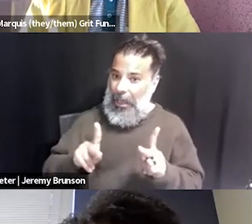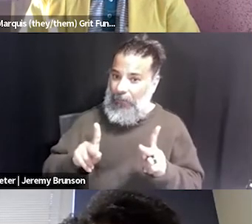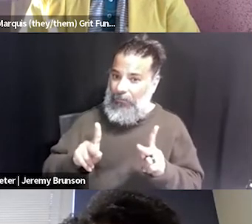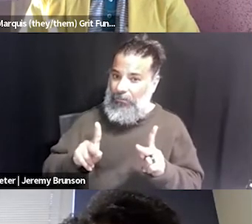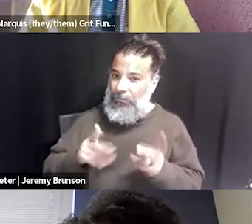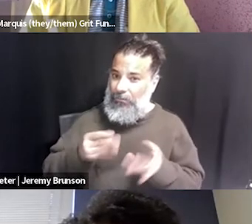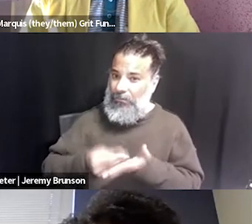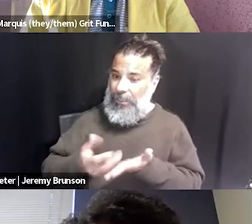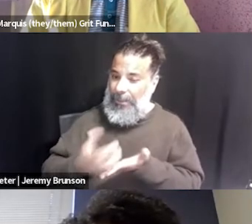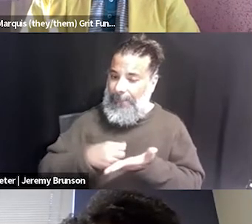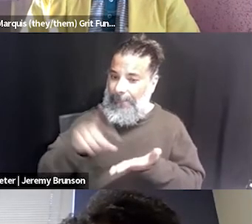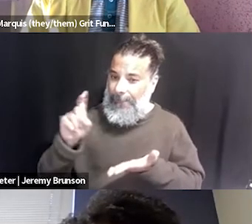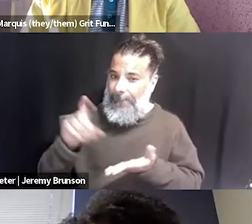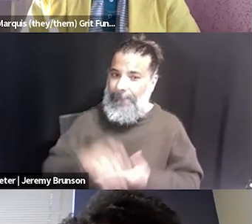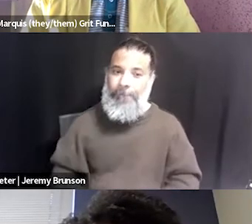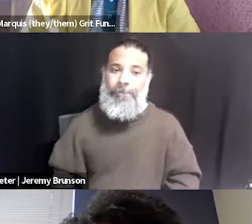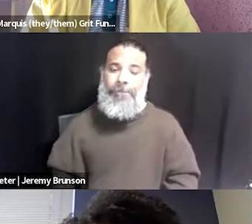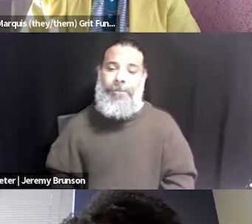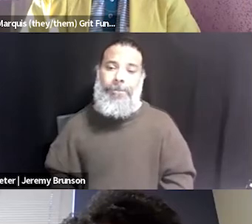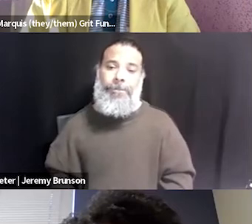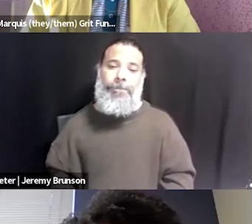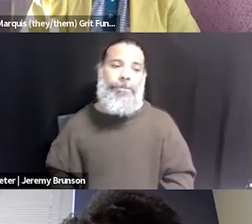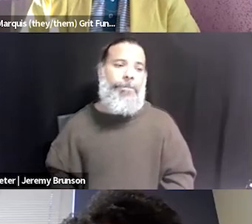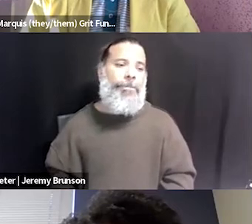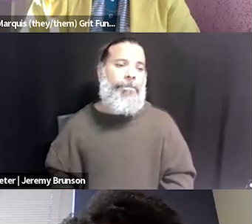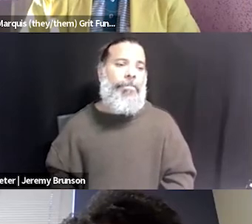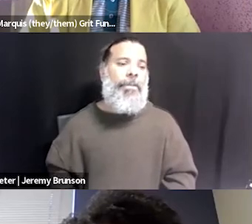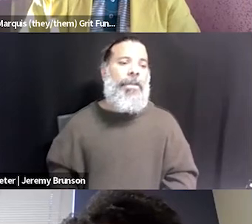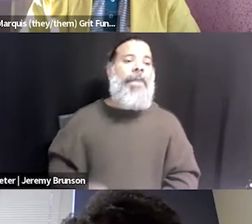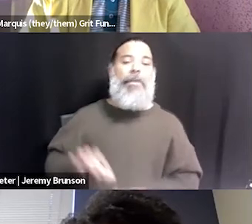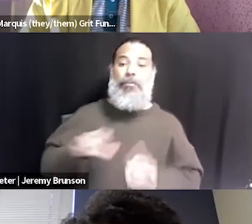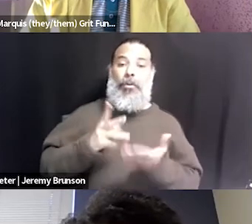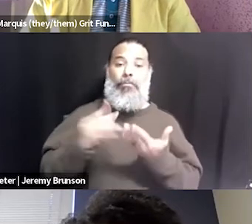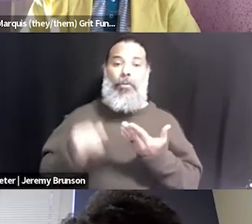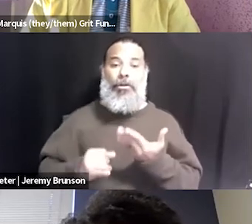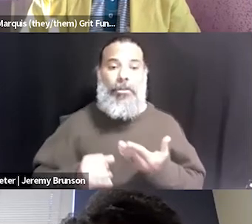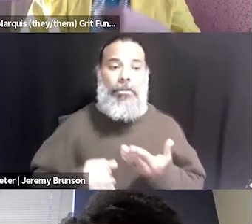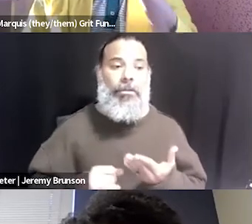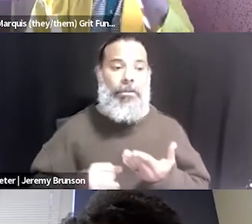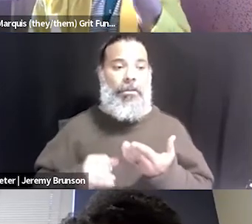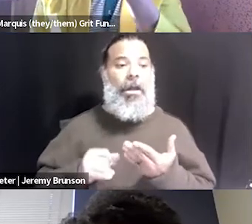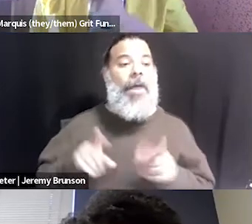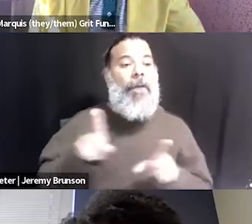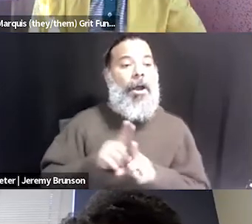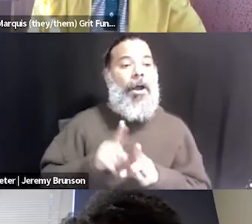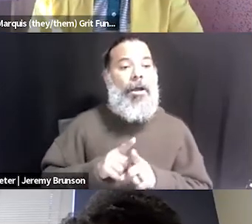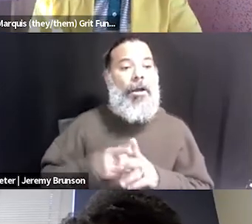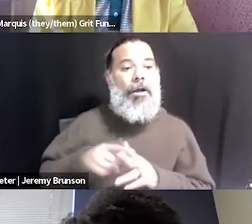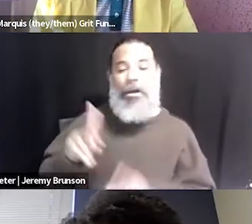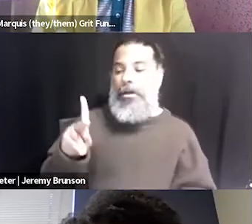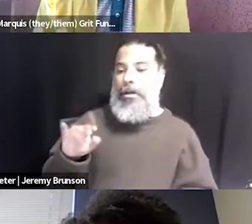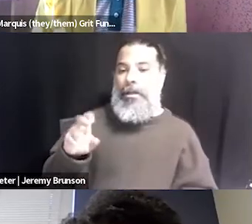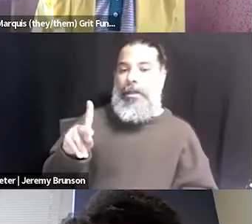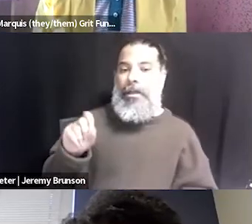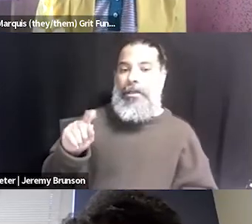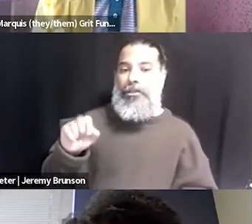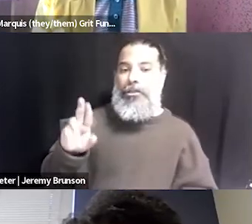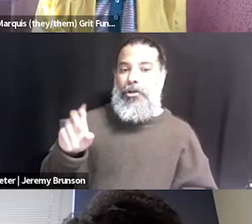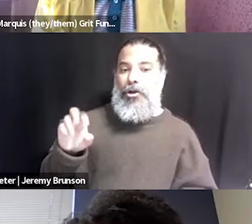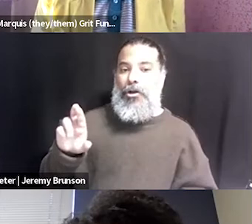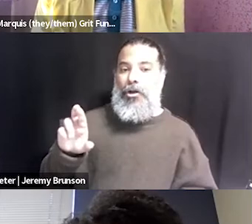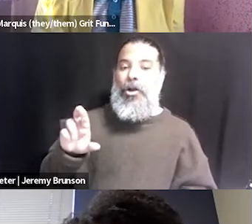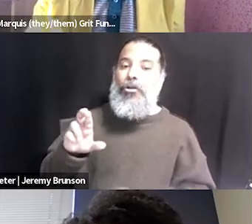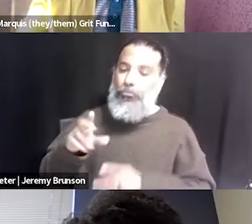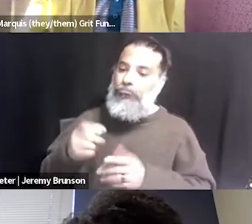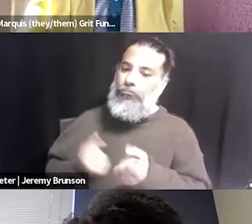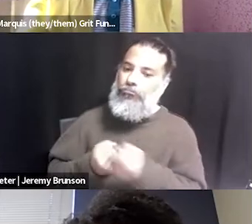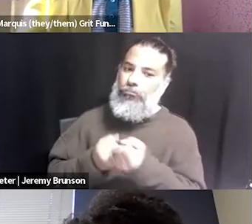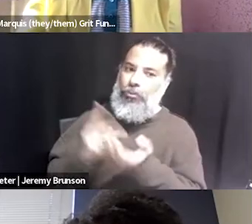If I'm doing a project and start a kick starter to support the programming or does that cancel